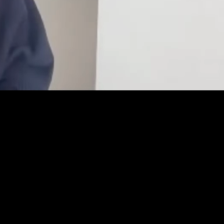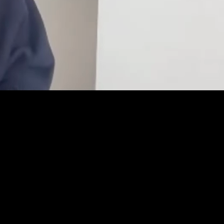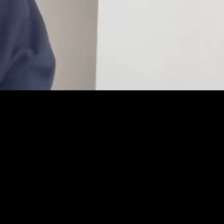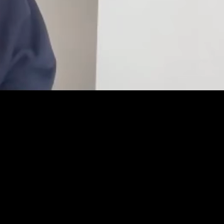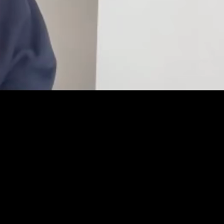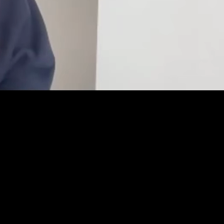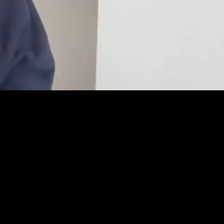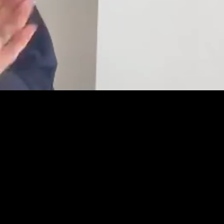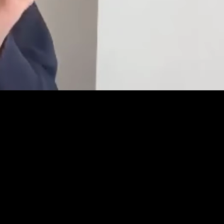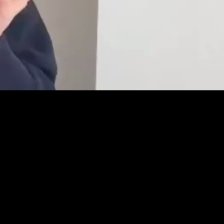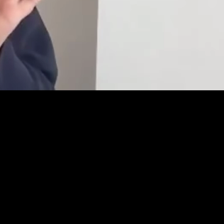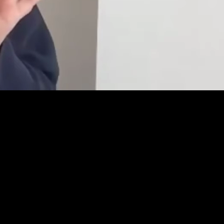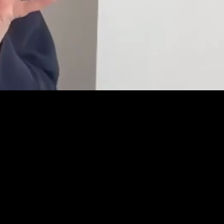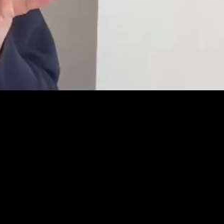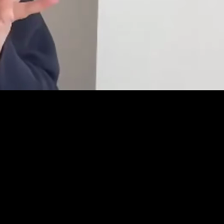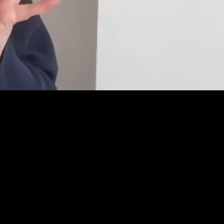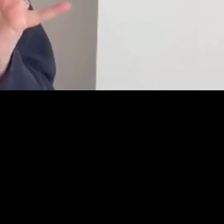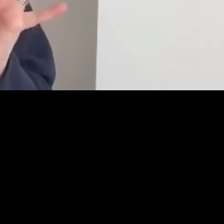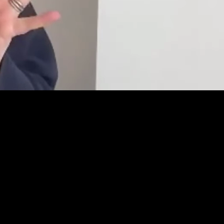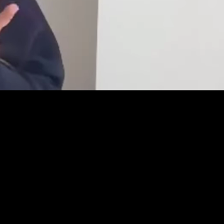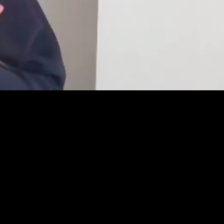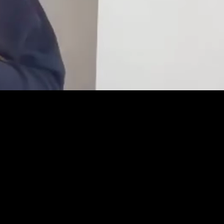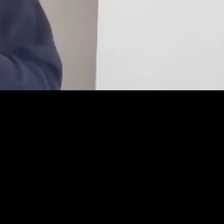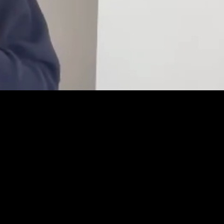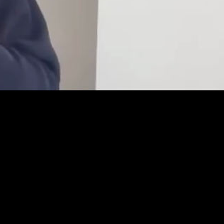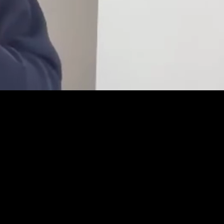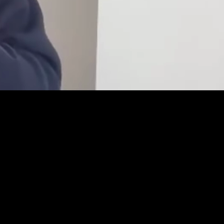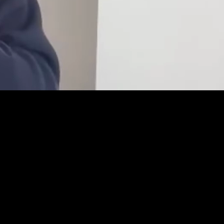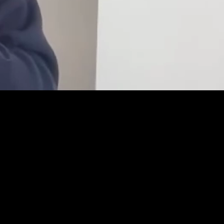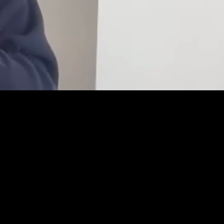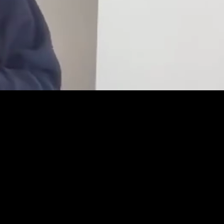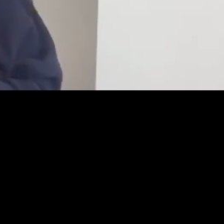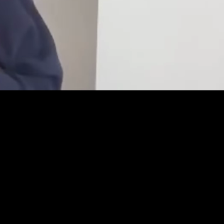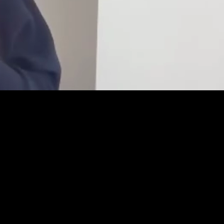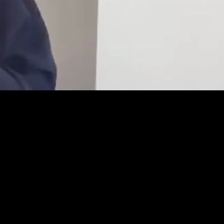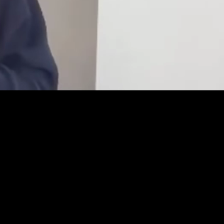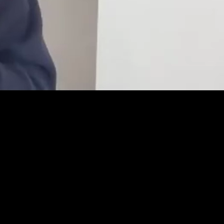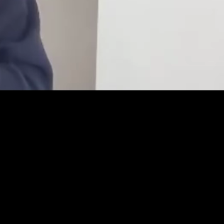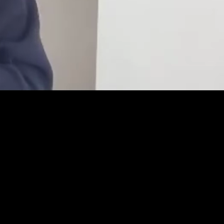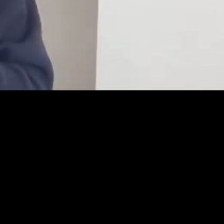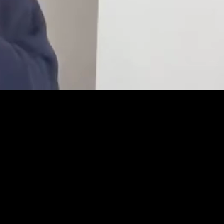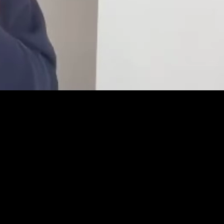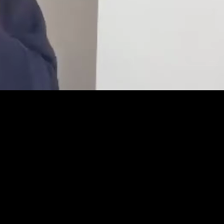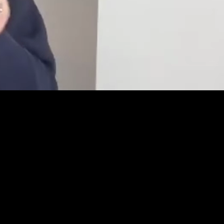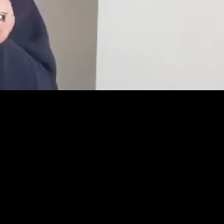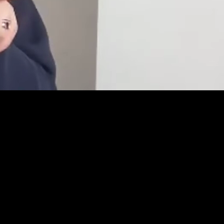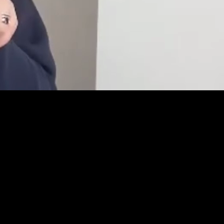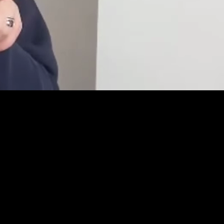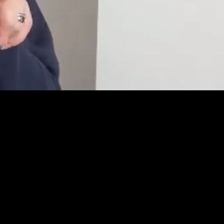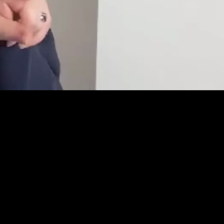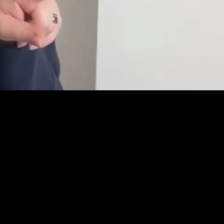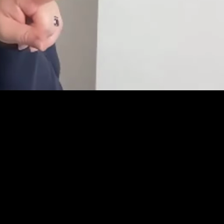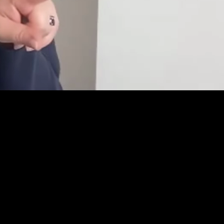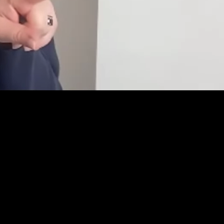Okay, it's a financial outlay, but, you're getting a good bang for your buck. If you really are strapped for cash,